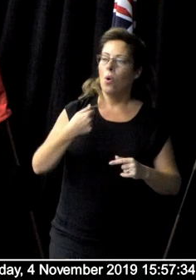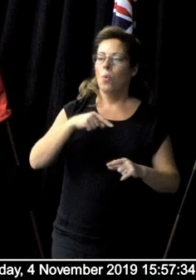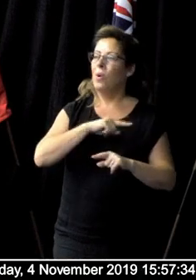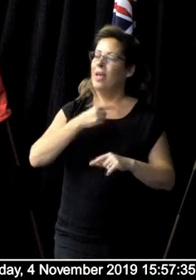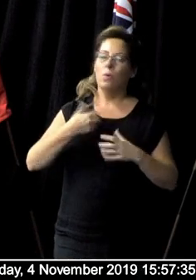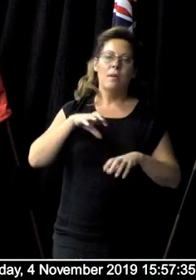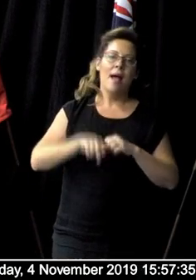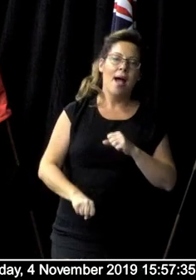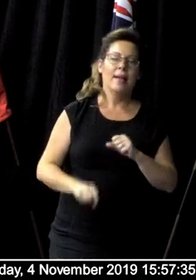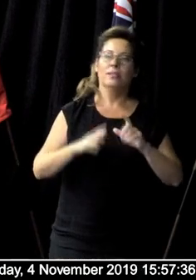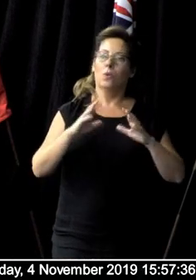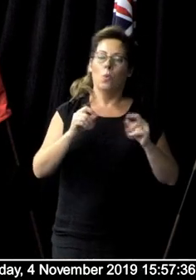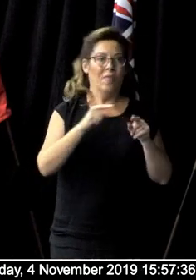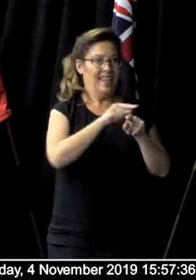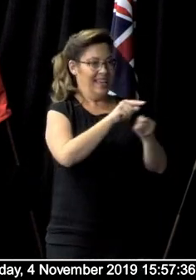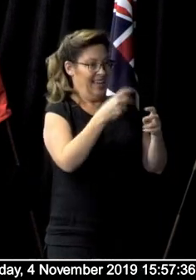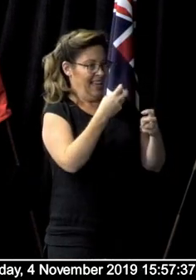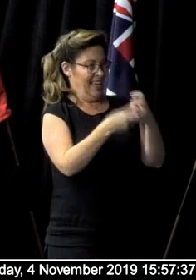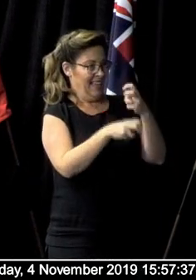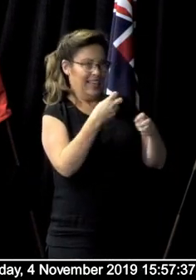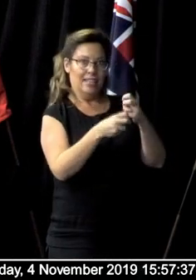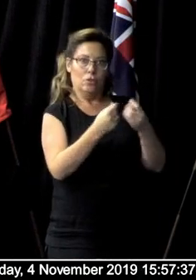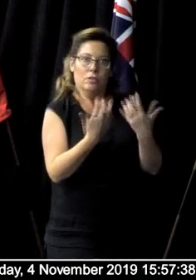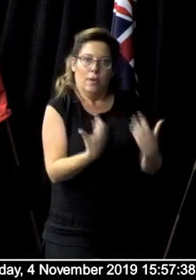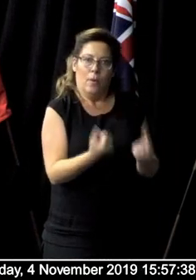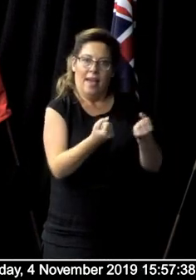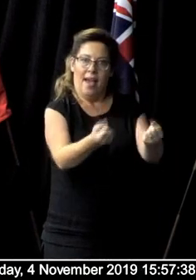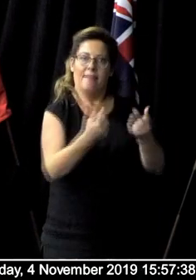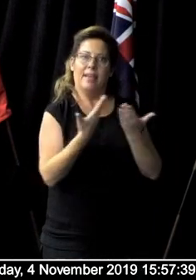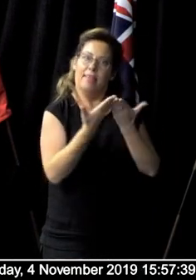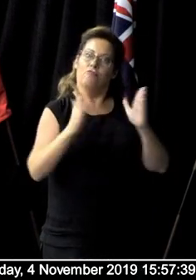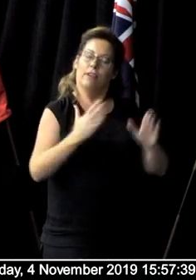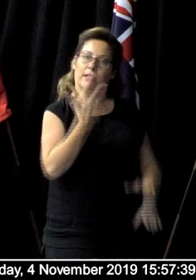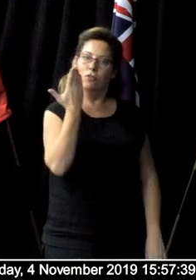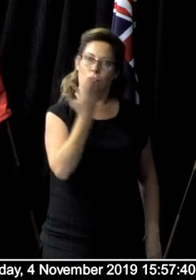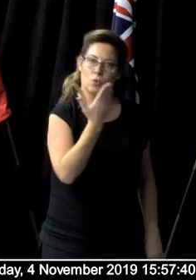there in the regular school system to – to be kind of an evidence that